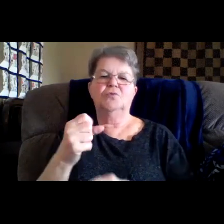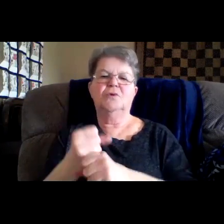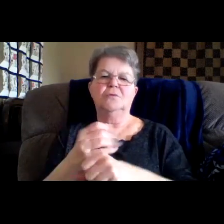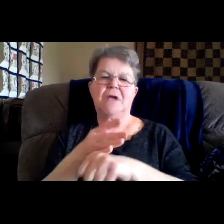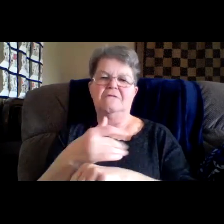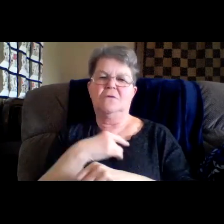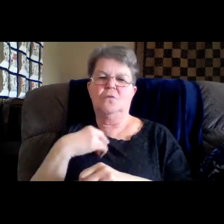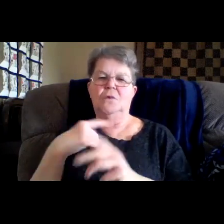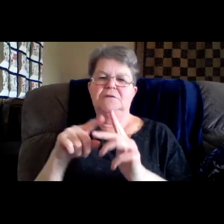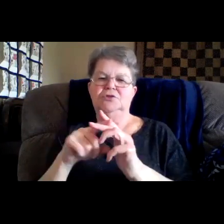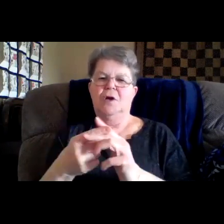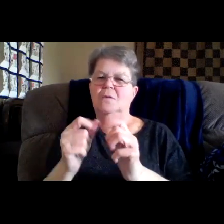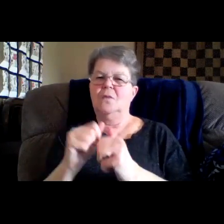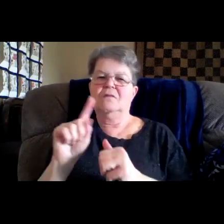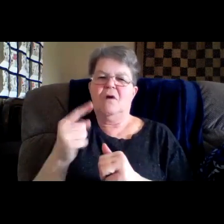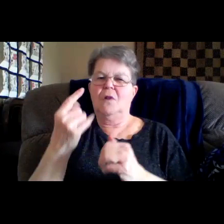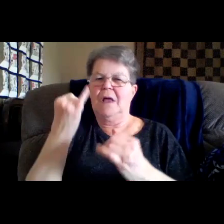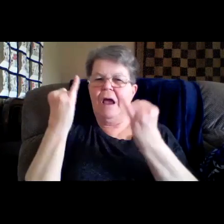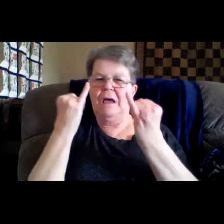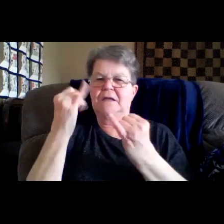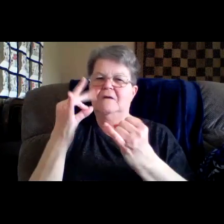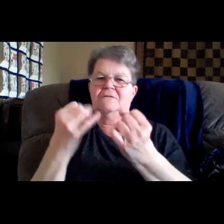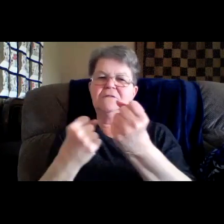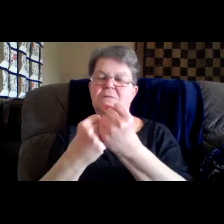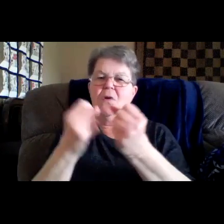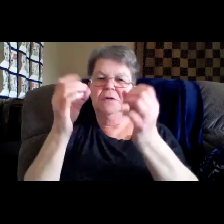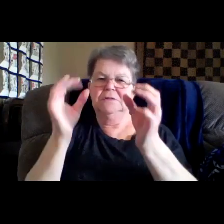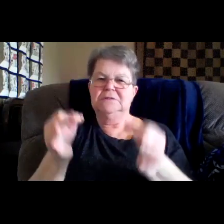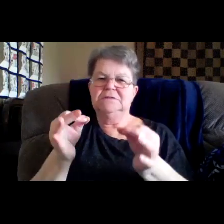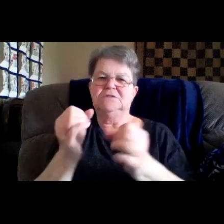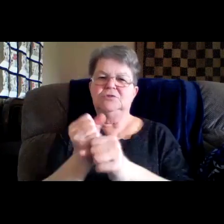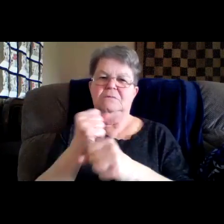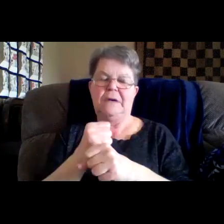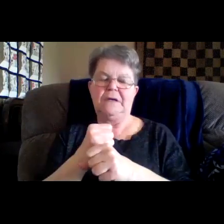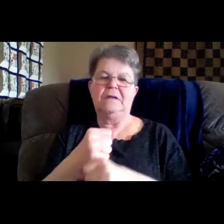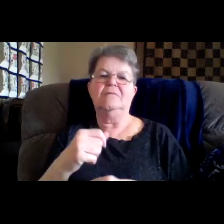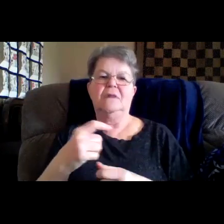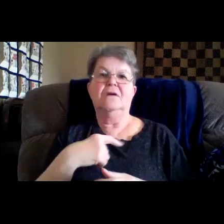with just the idea of supported decision-making. So it was really exciting.